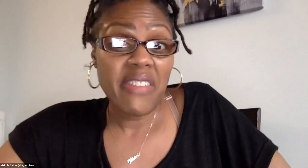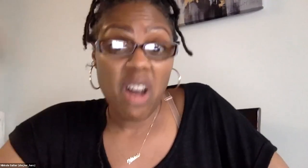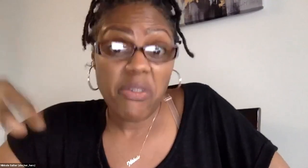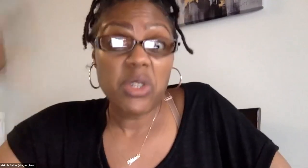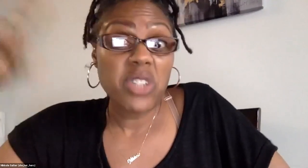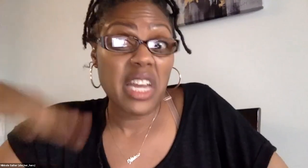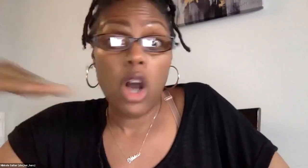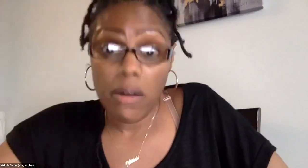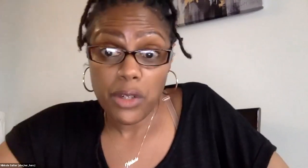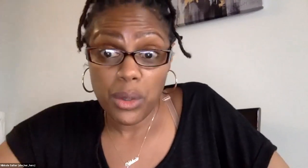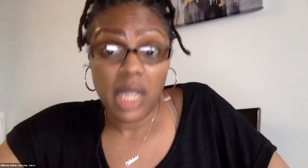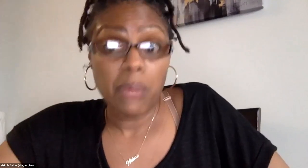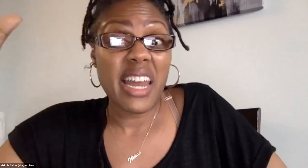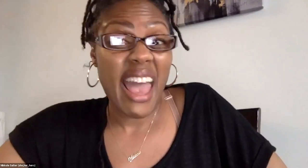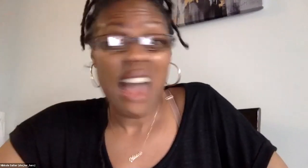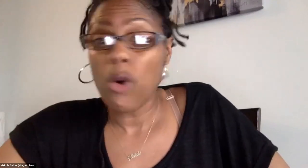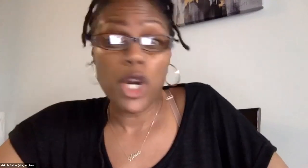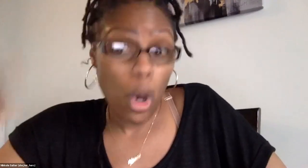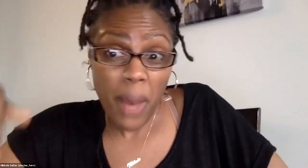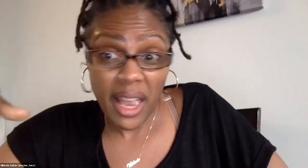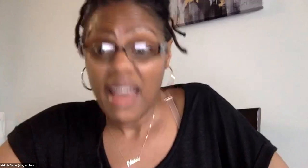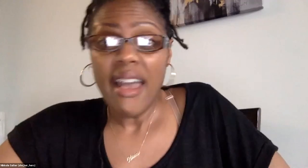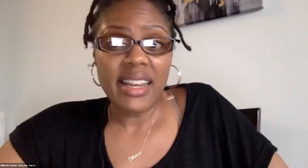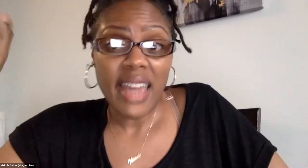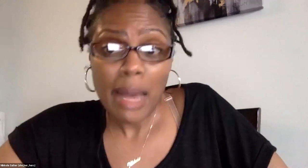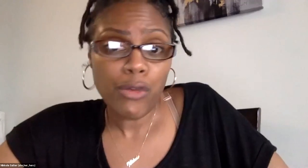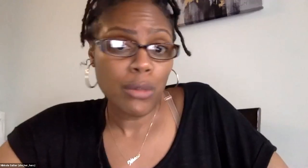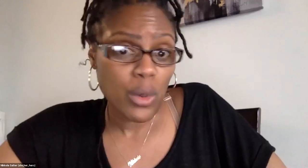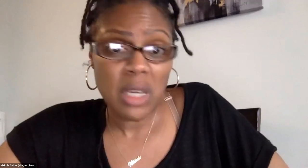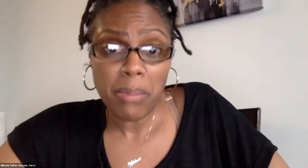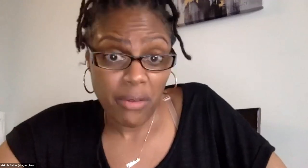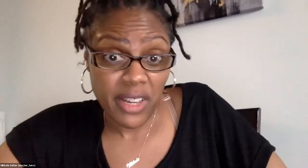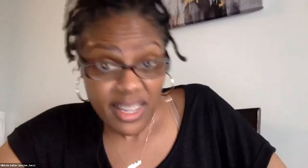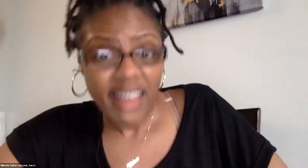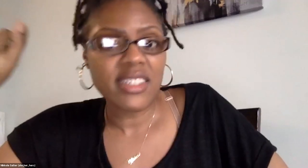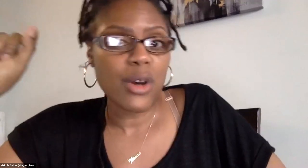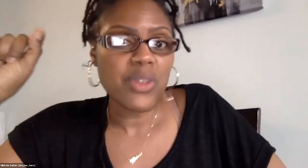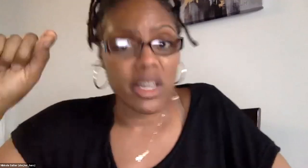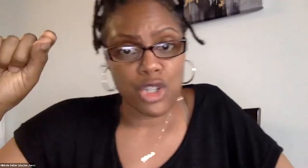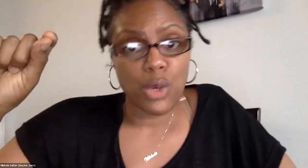and the officer taken off duty and put at half or no pay and kept from using benefits until the issue